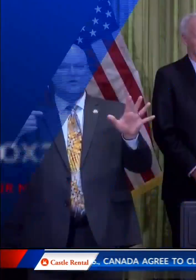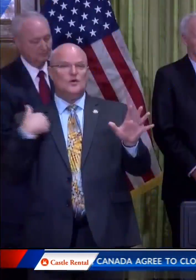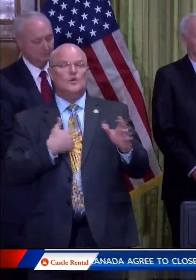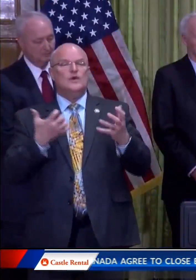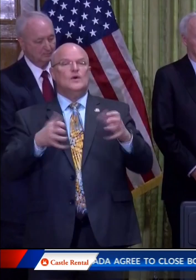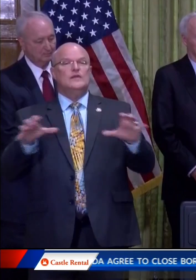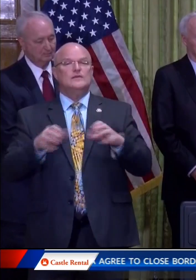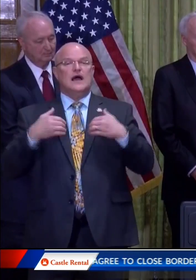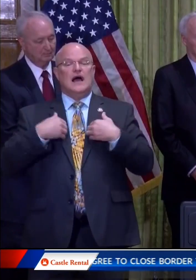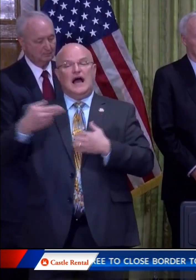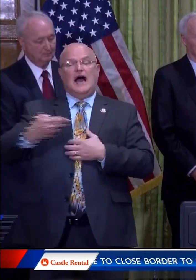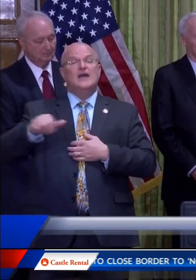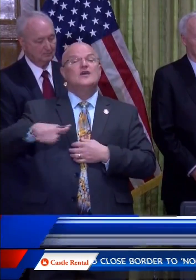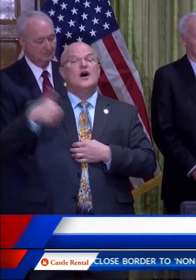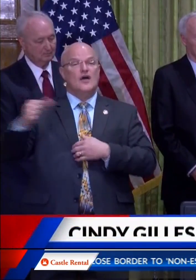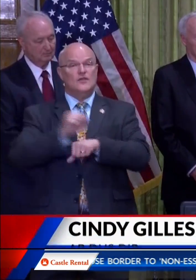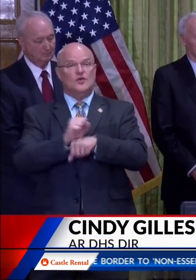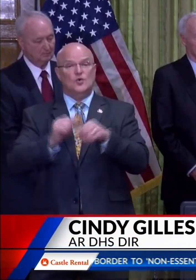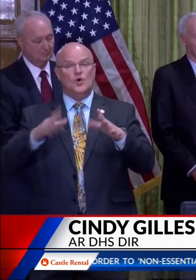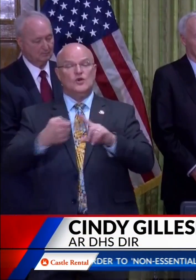AGES 5 TO 12. CINDY GILLESPIE, AR DHS DIR.